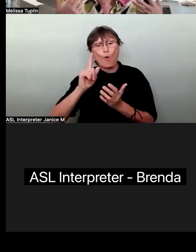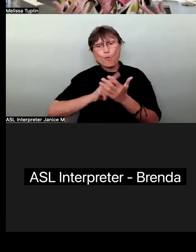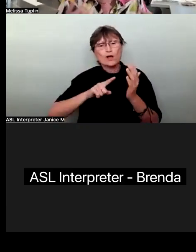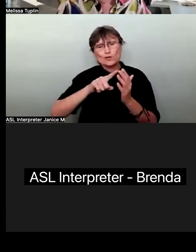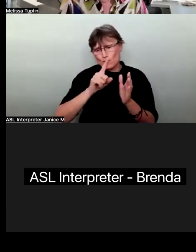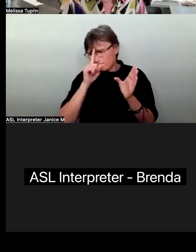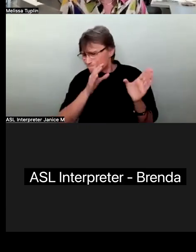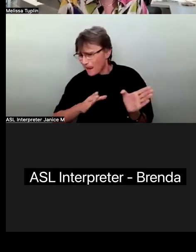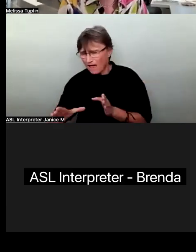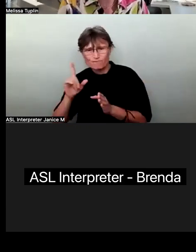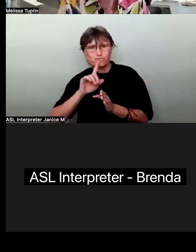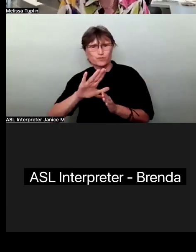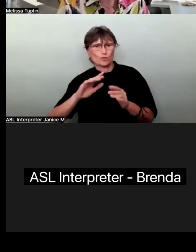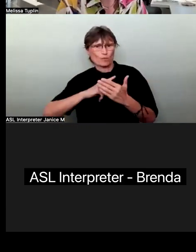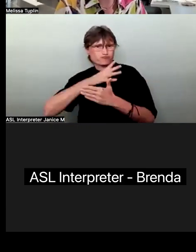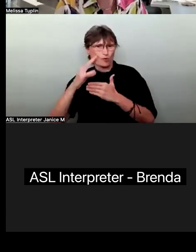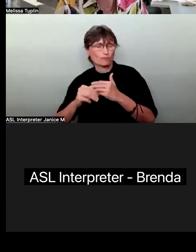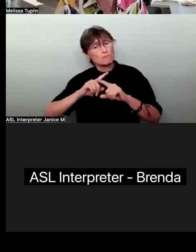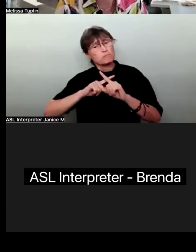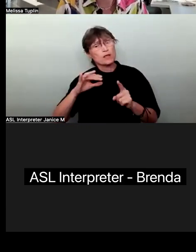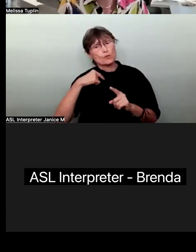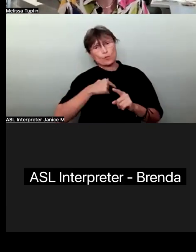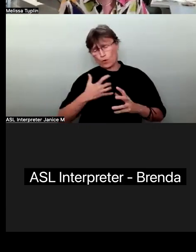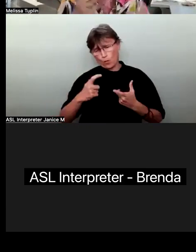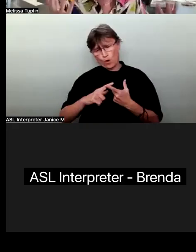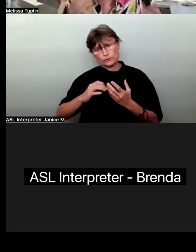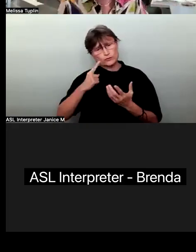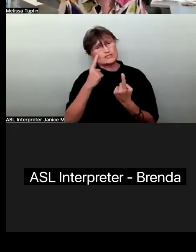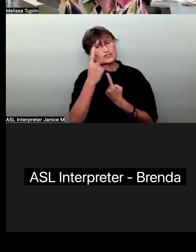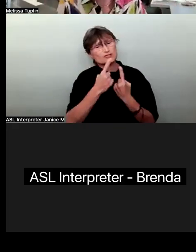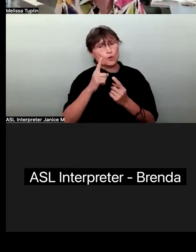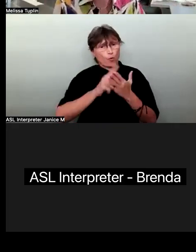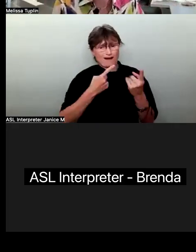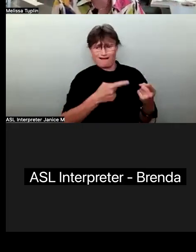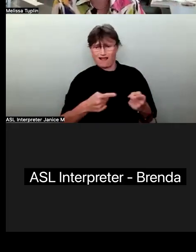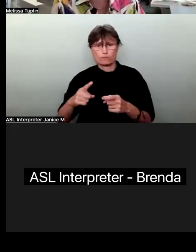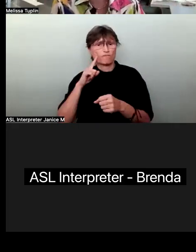uplifting the conversation around activities that happen across the city of Calgary.